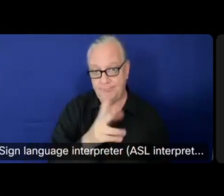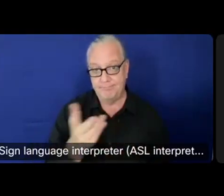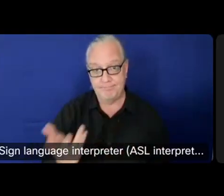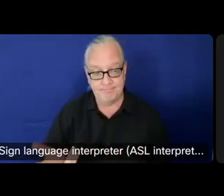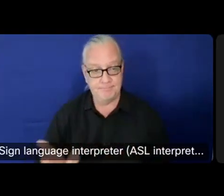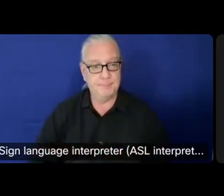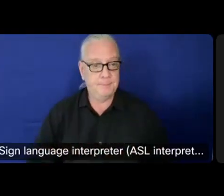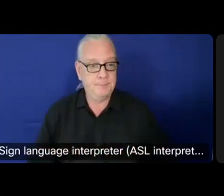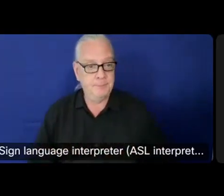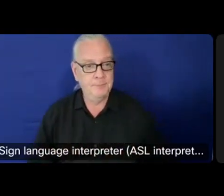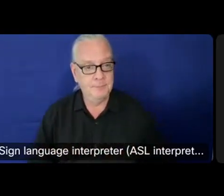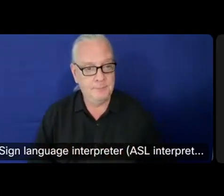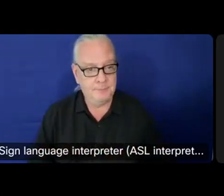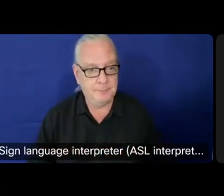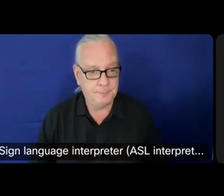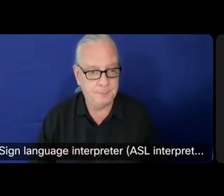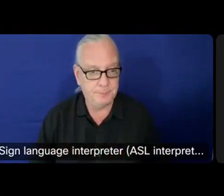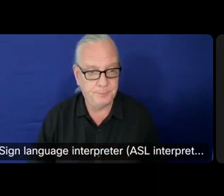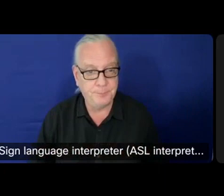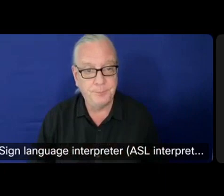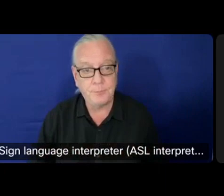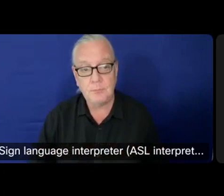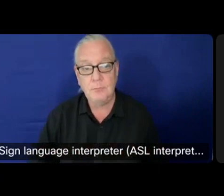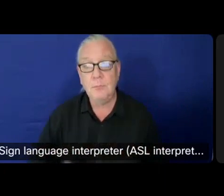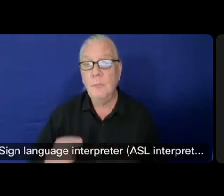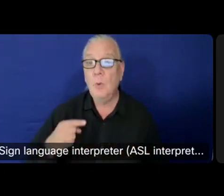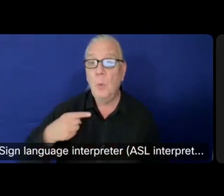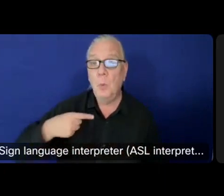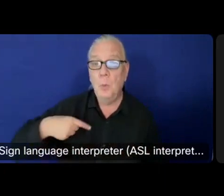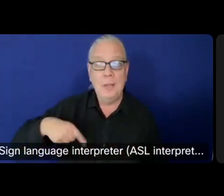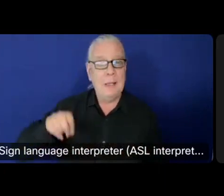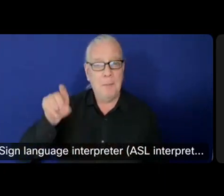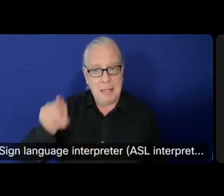critical that we consider the whole person when we talk about